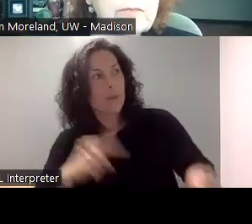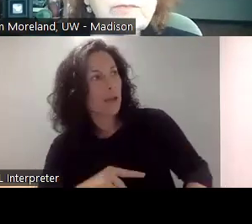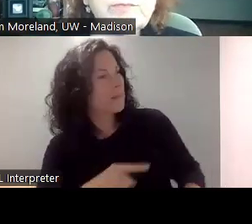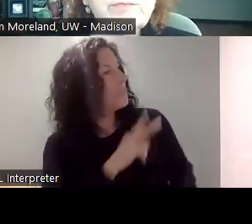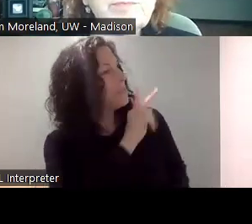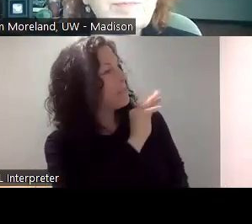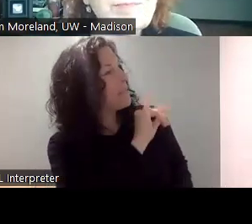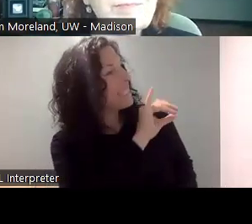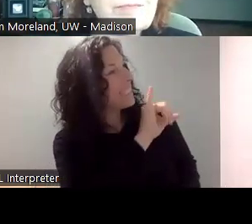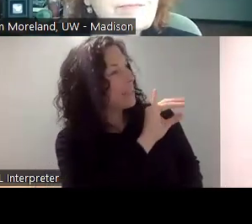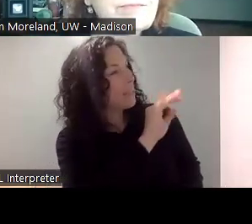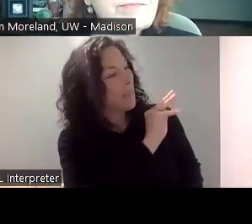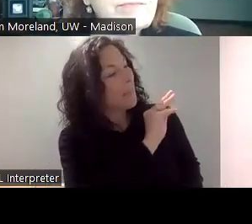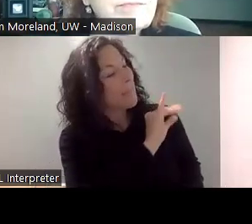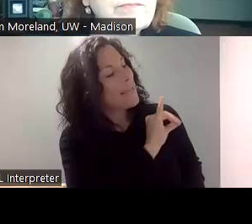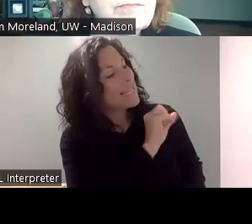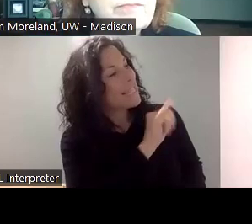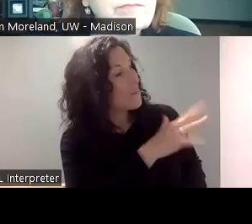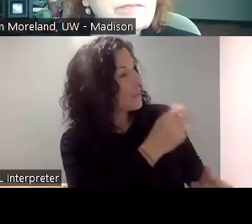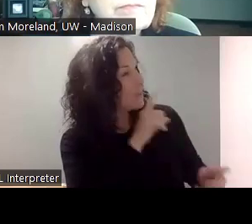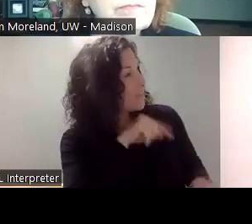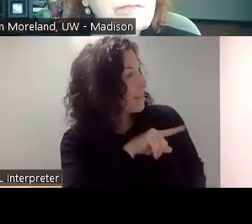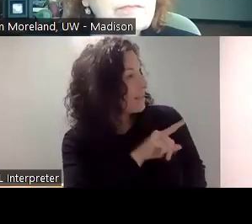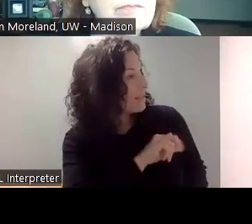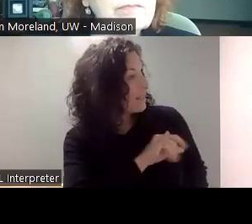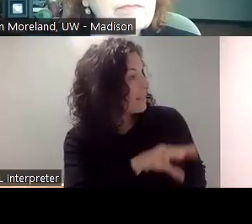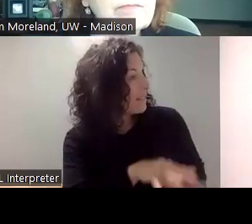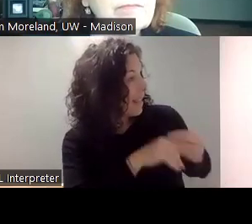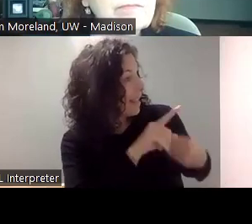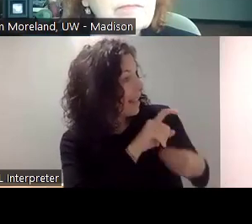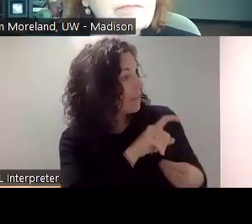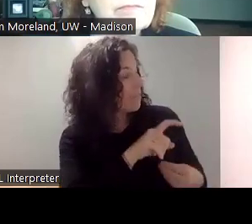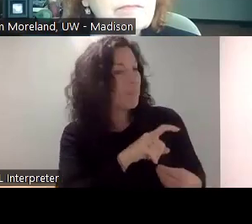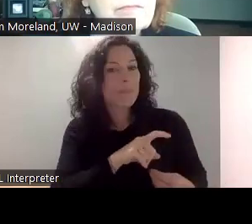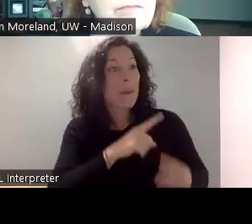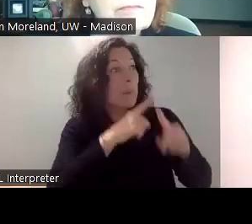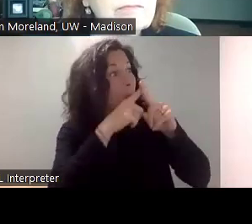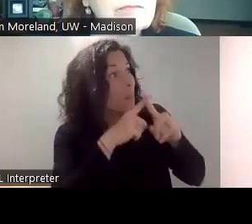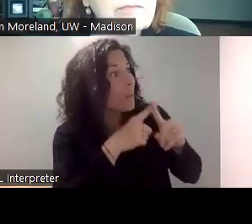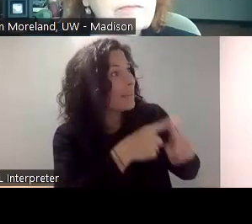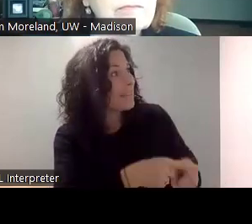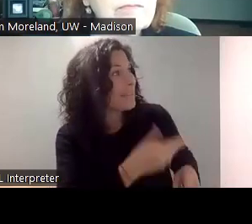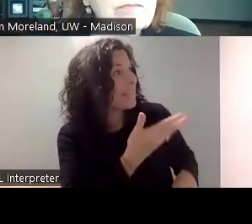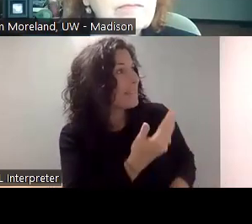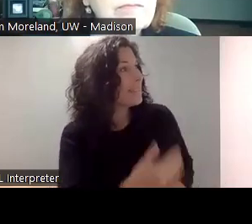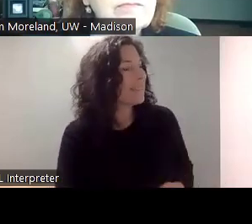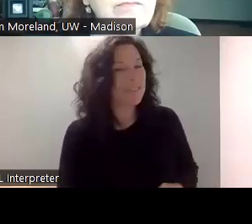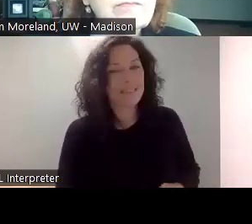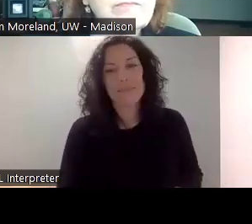to that as well. Oh, you're muted. Elizabeth Peloso: One of the things